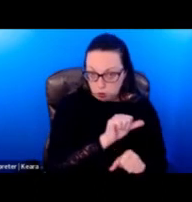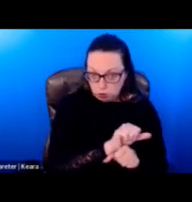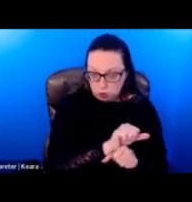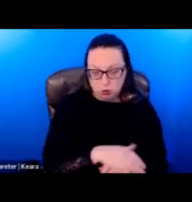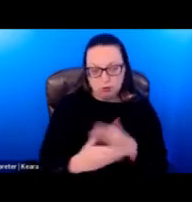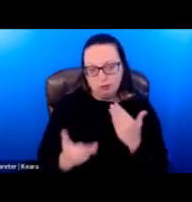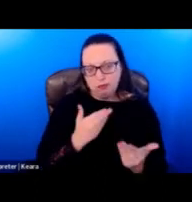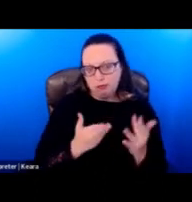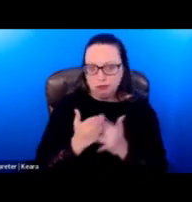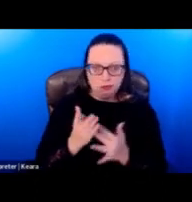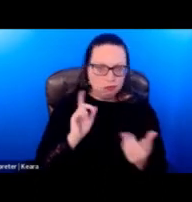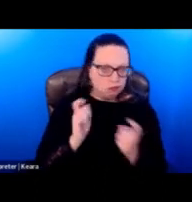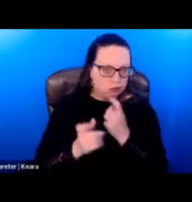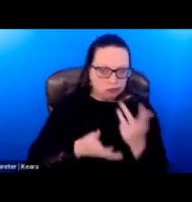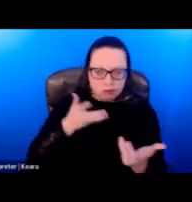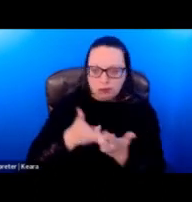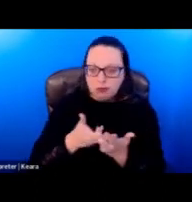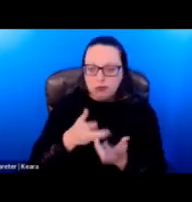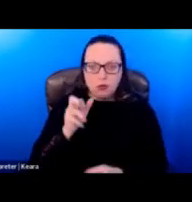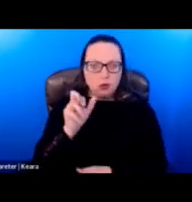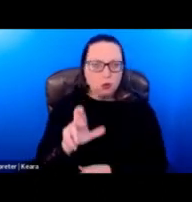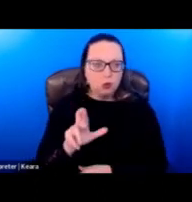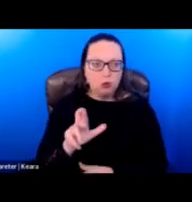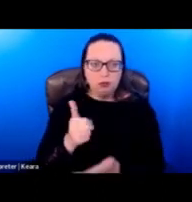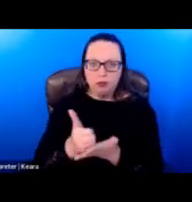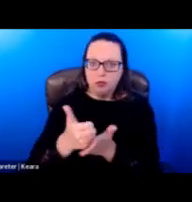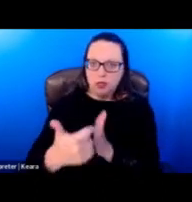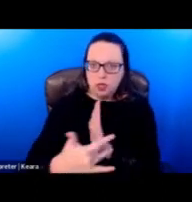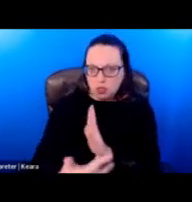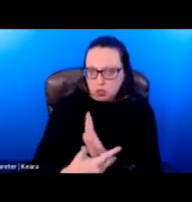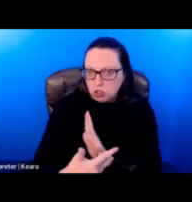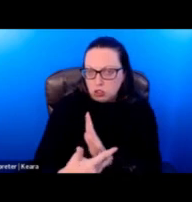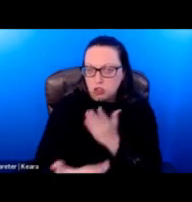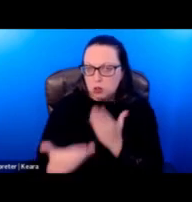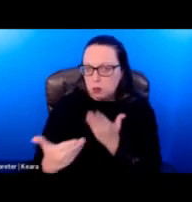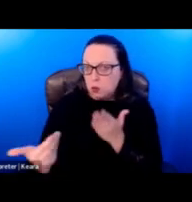or assistive technology, maybe in a brand new position. You know, we know that sometimes